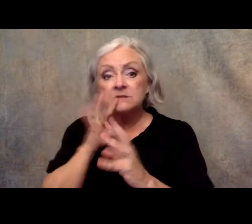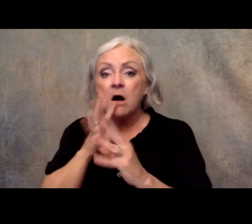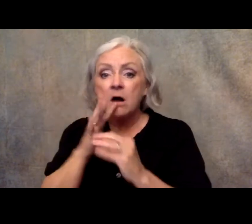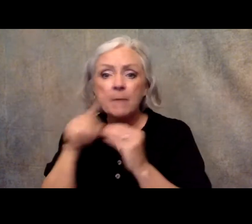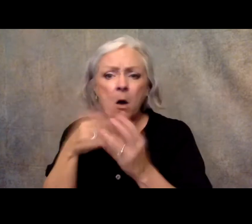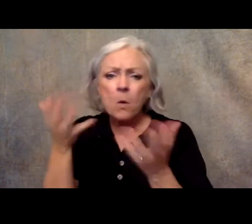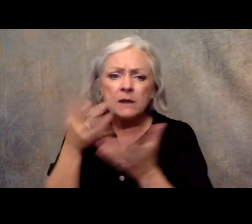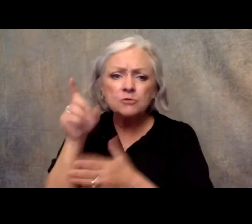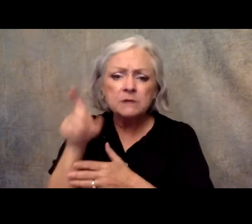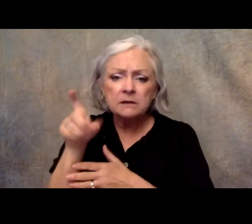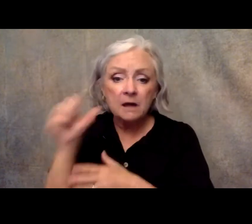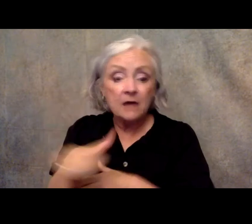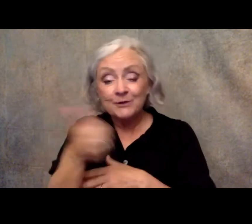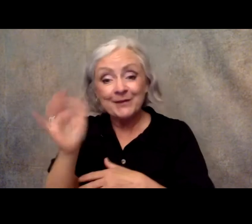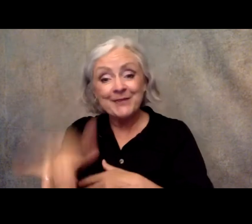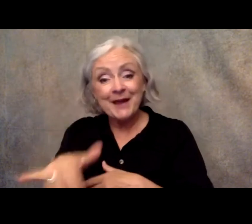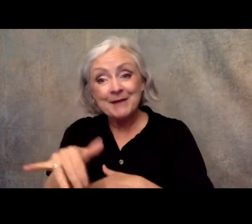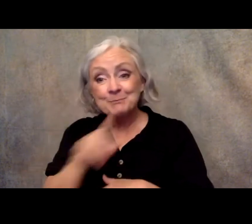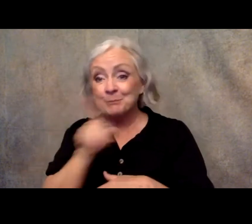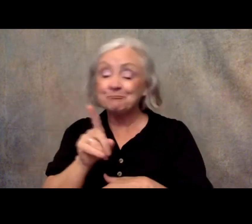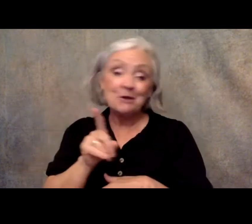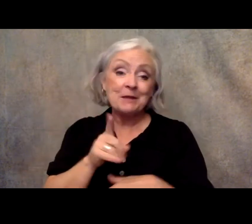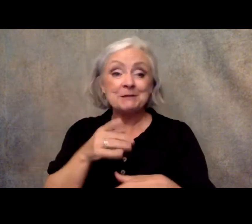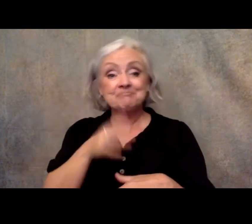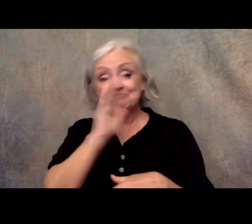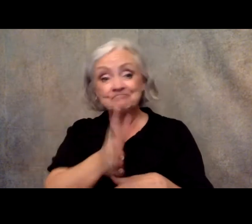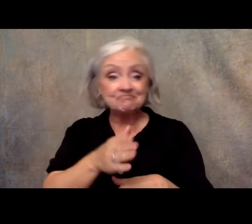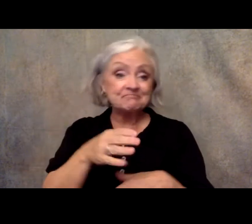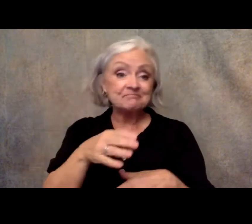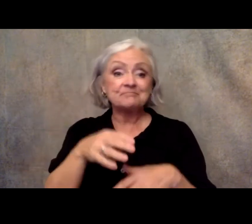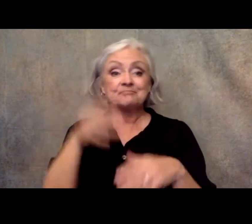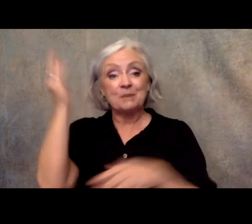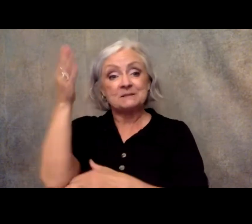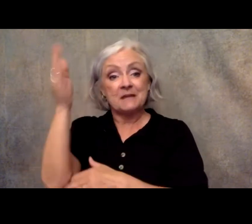Other than that, it was a pretty straightforward presentation. So we don't have any other questions.